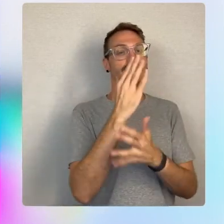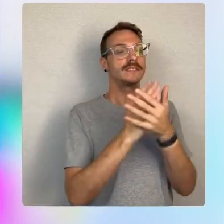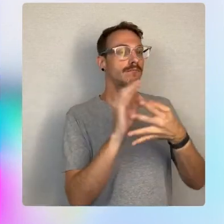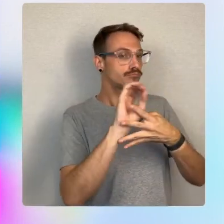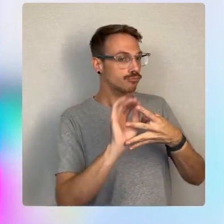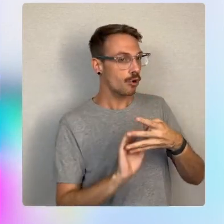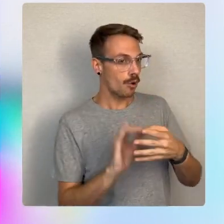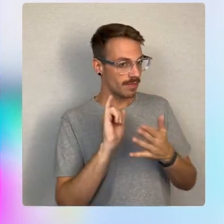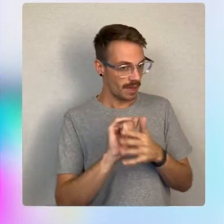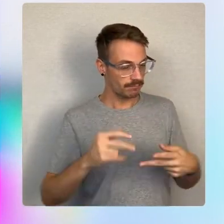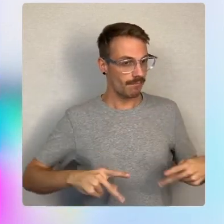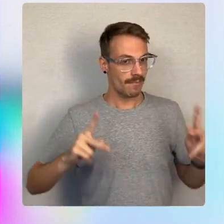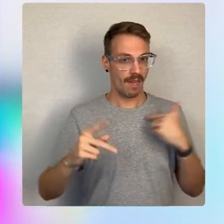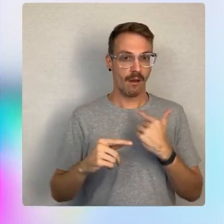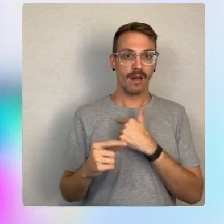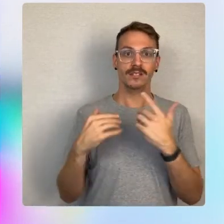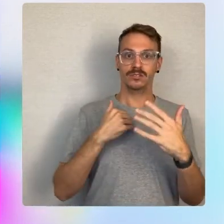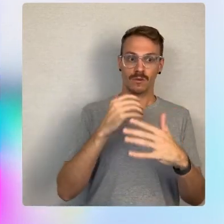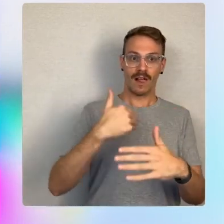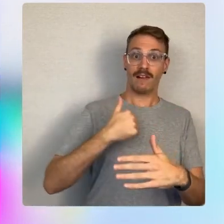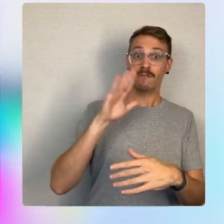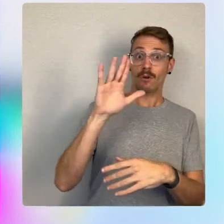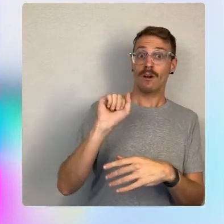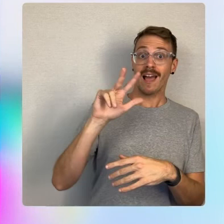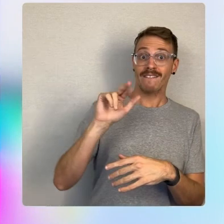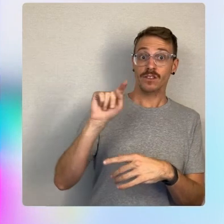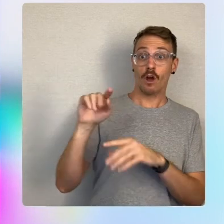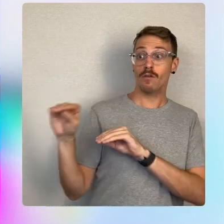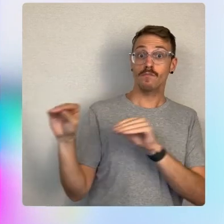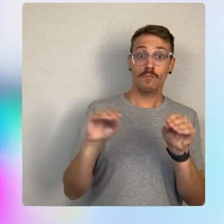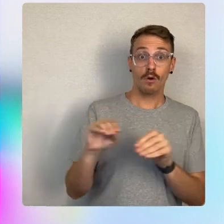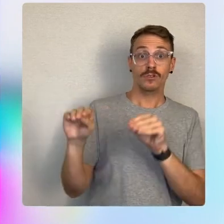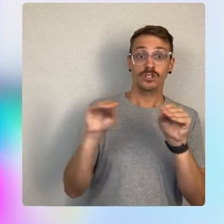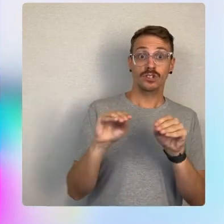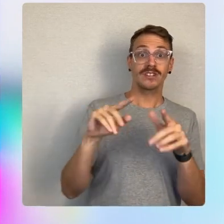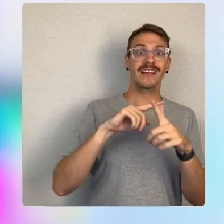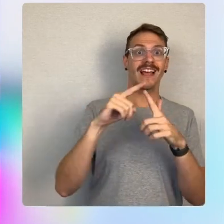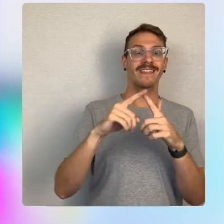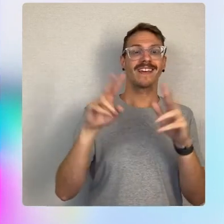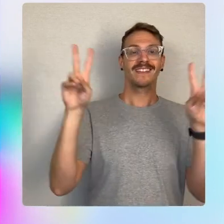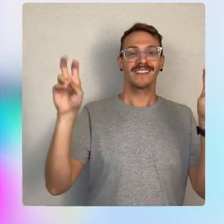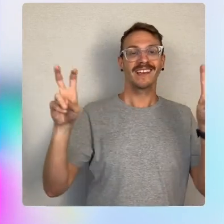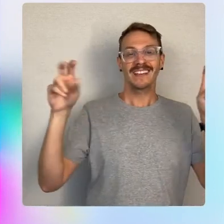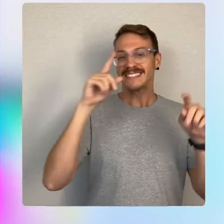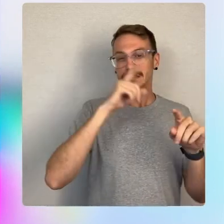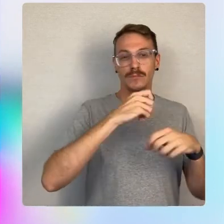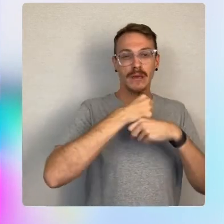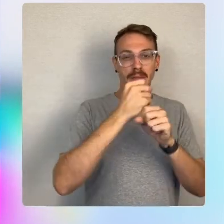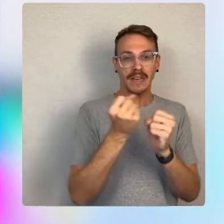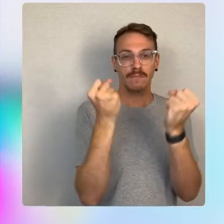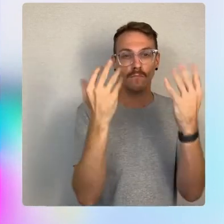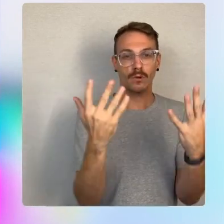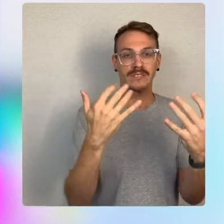that would allow us to take your avatar motion and kind of simulate creating a multiplayer character